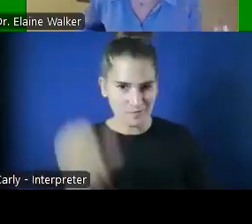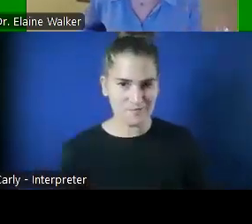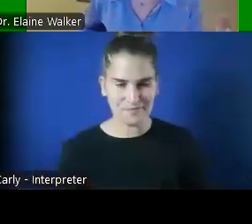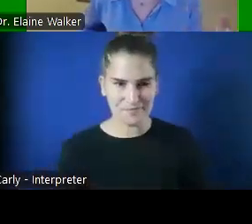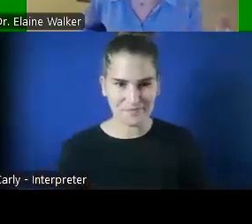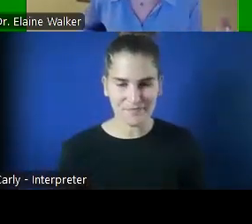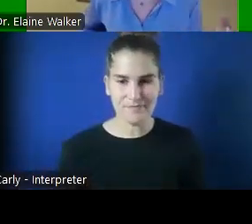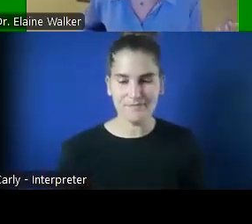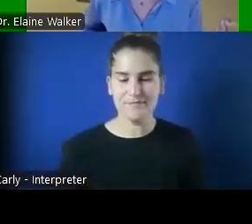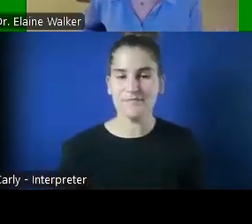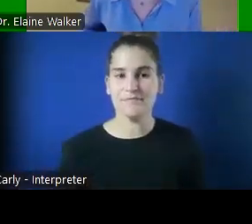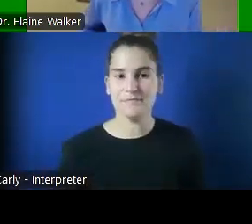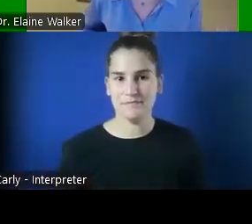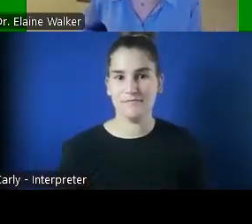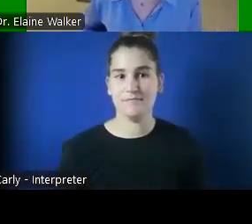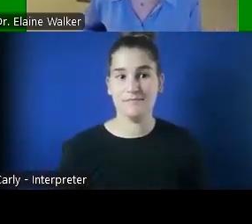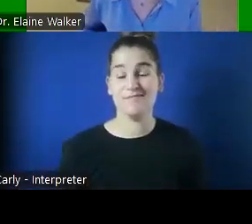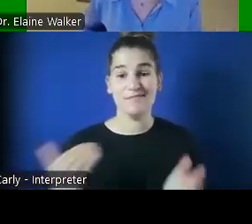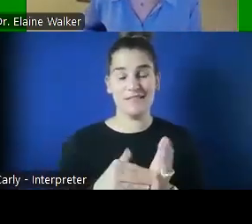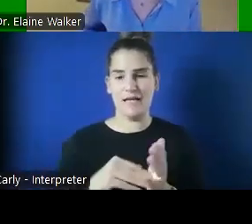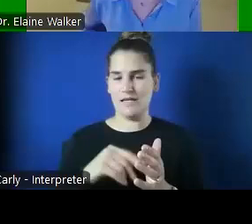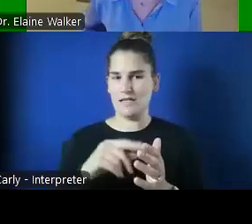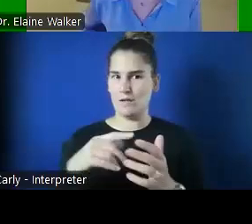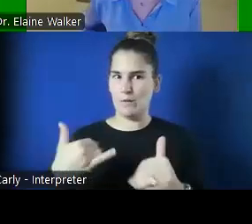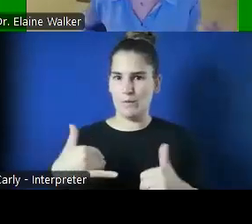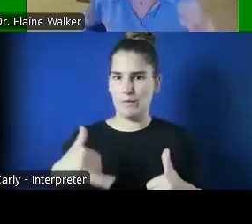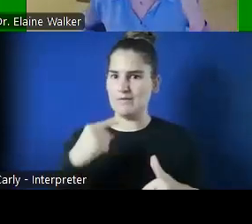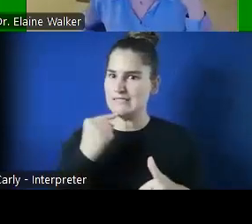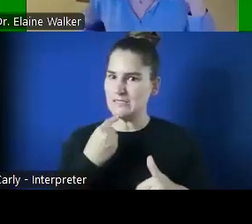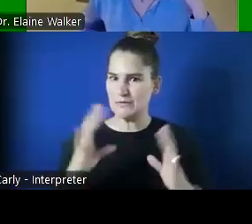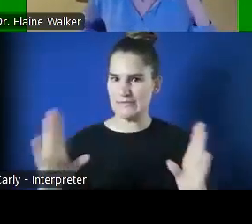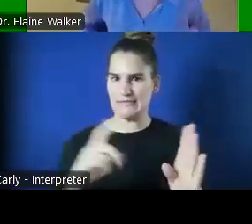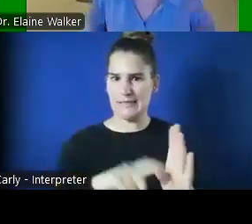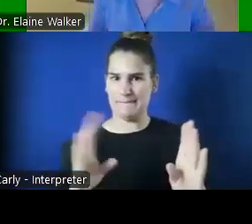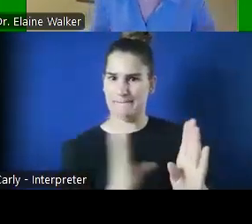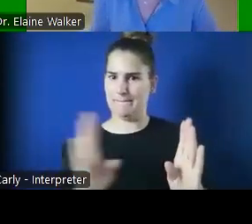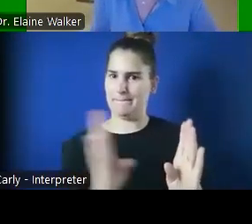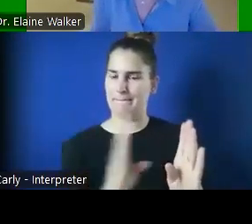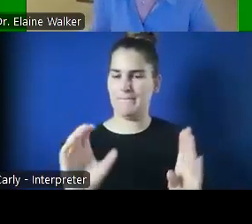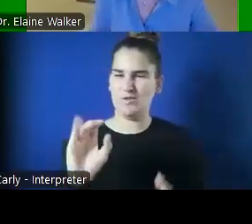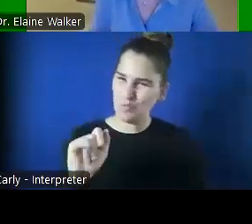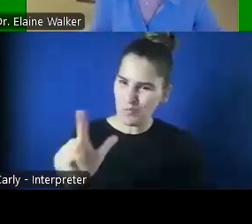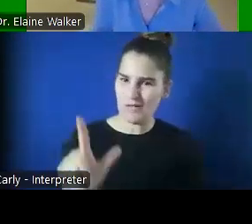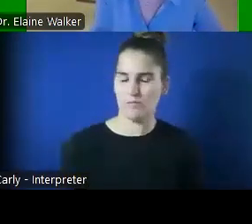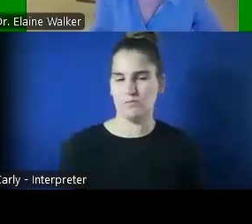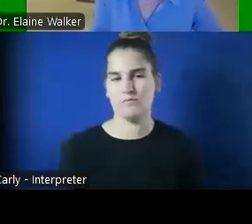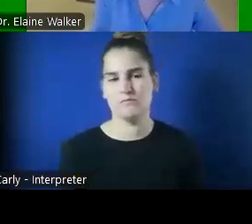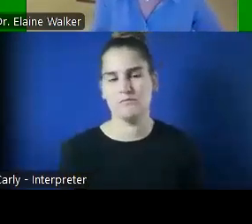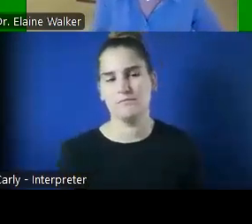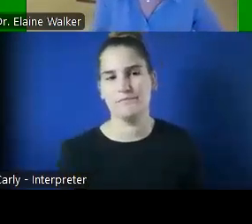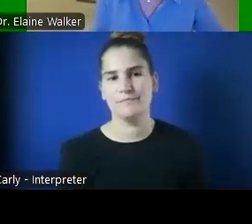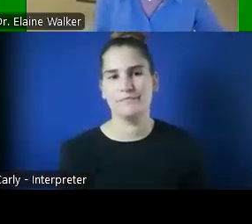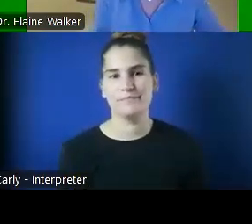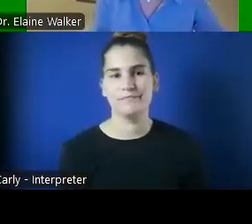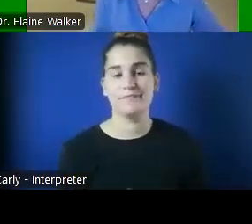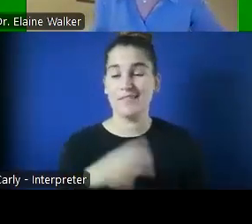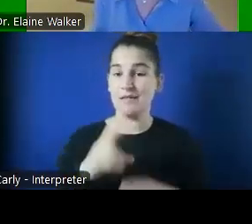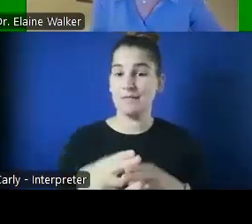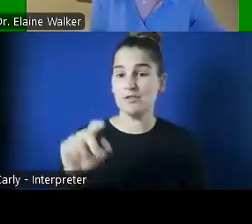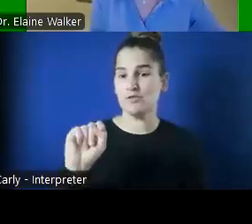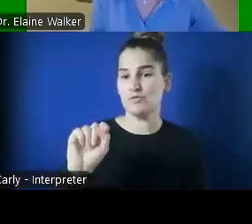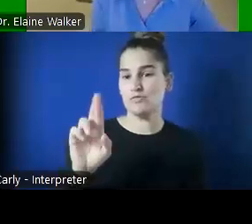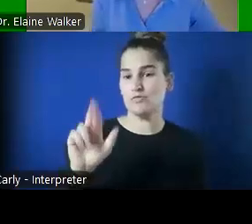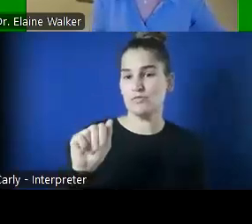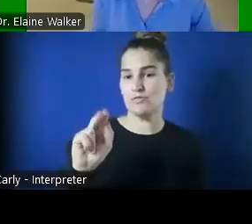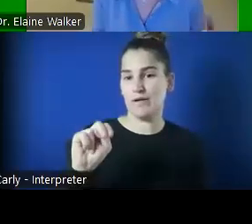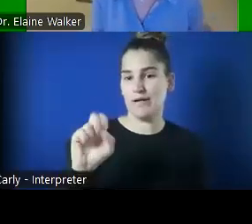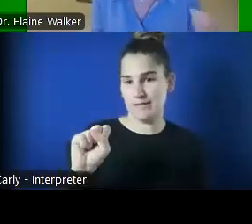pointing to the critical period of adolescence now I mentioned trans diagnostic risk this is